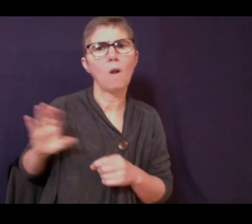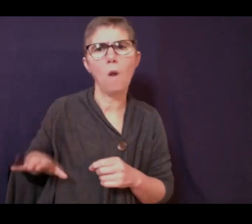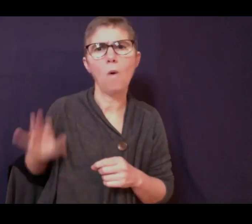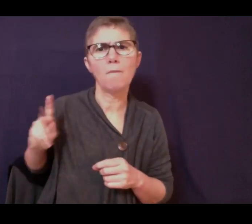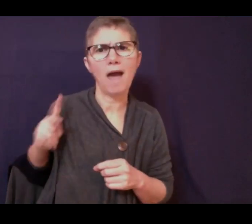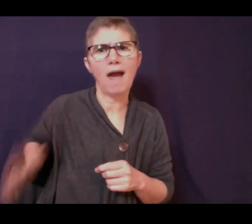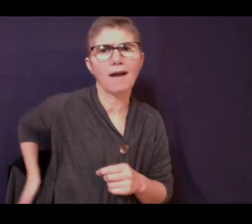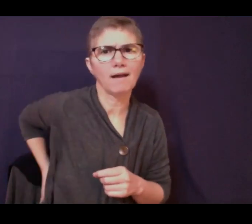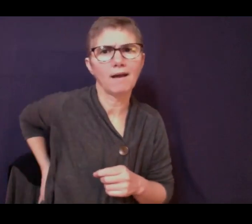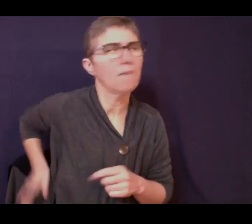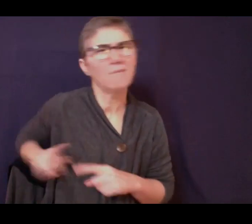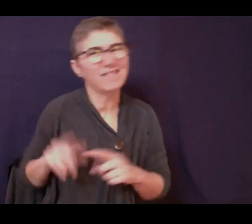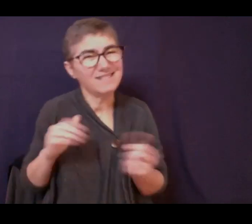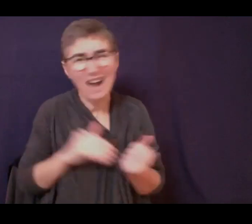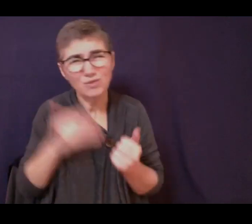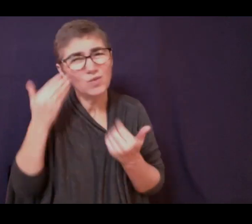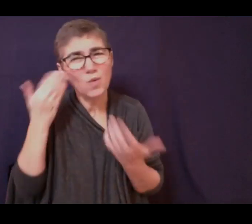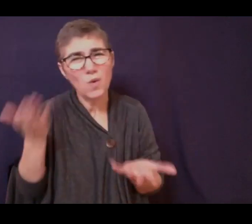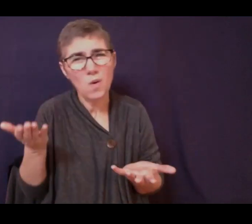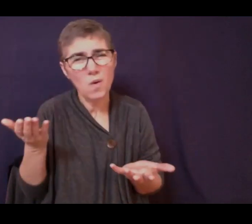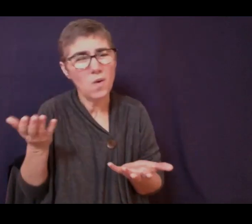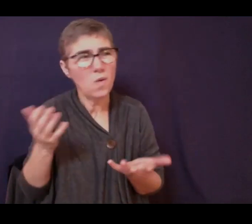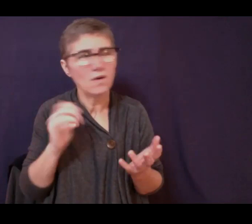know like and it doesn't have an extensive knowledge of like